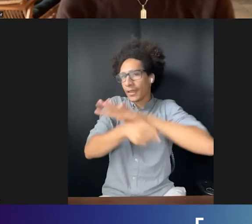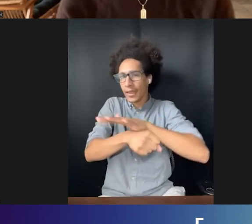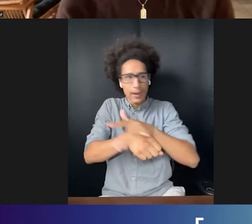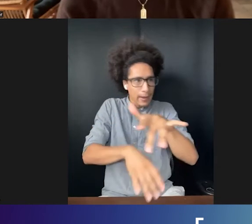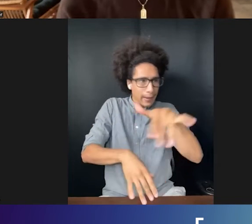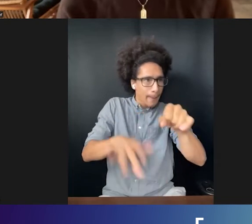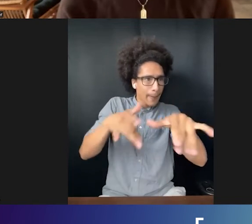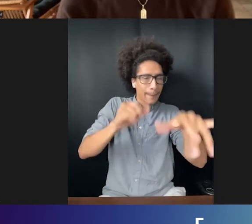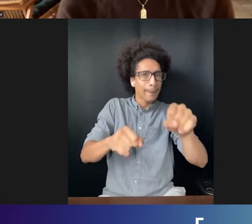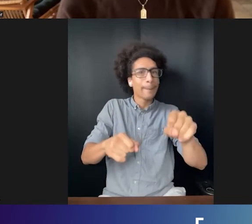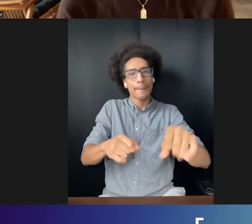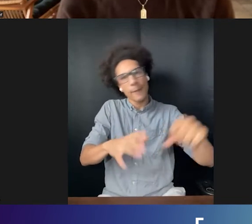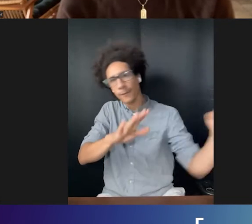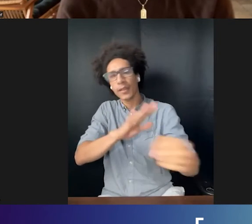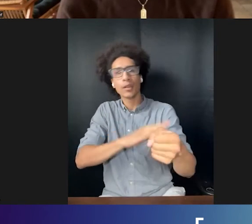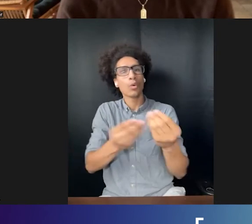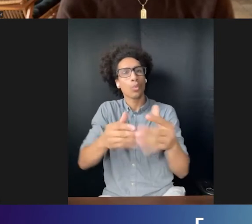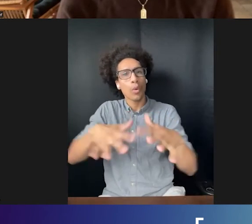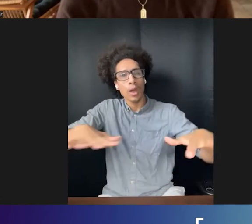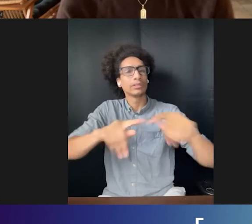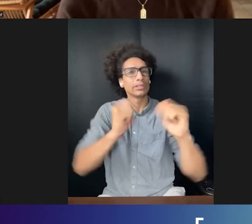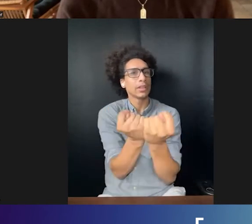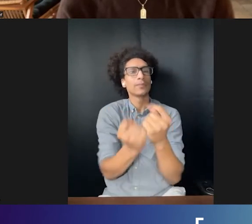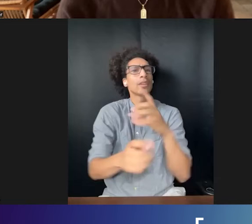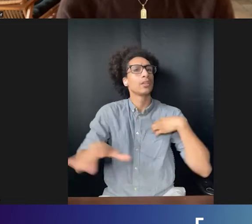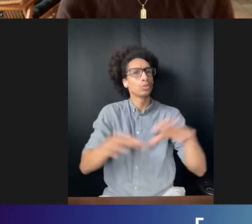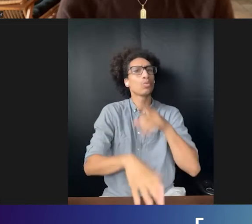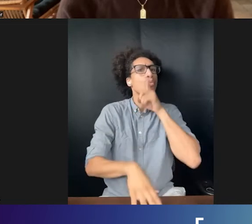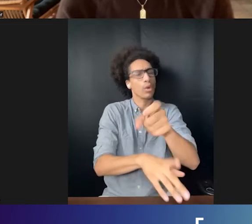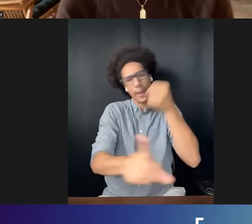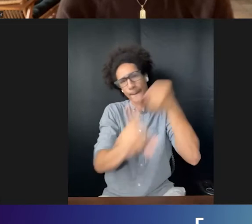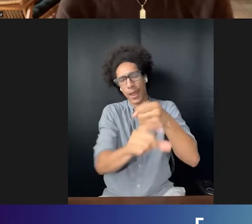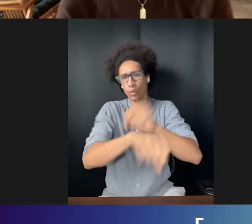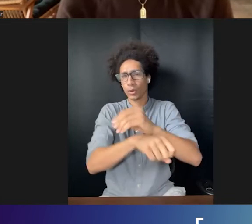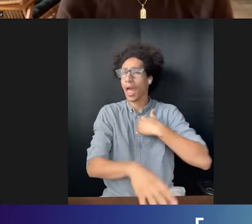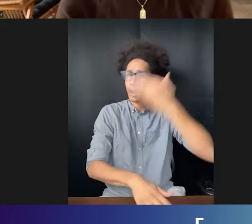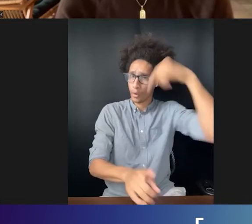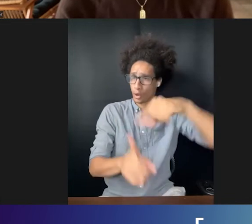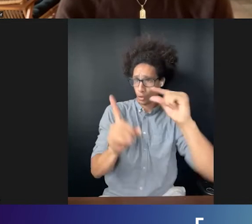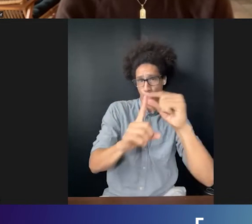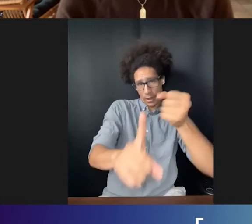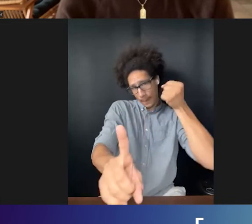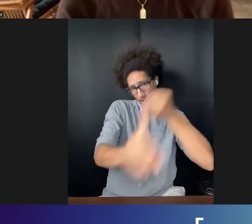like do real impact work. I know this is a word that really bothers some people because impact for distributors is really just